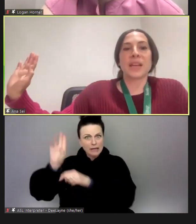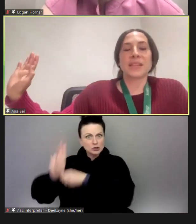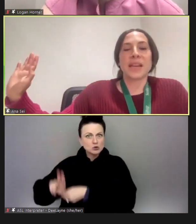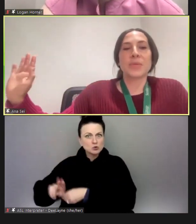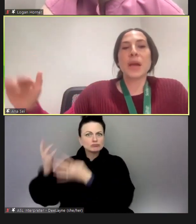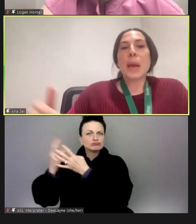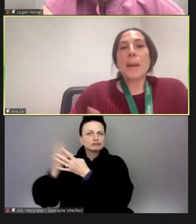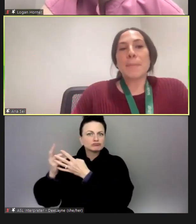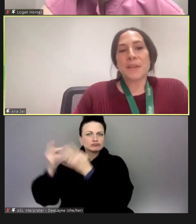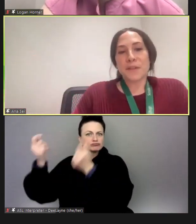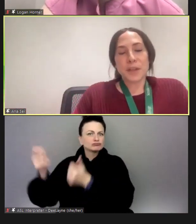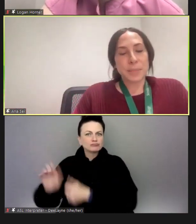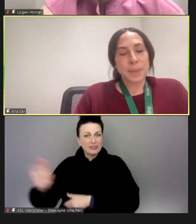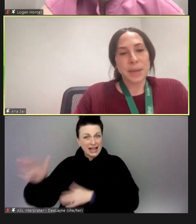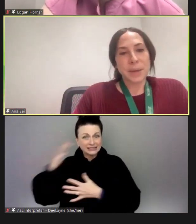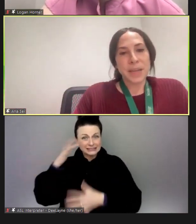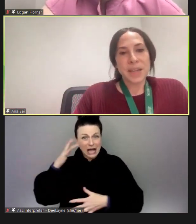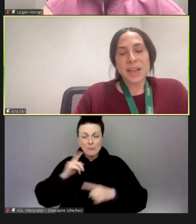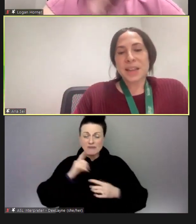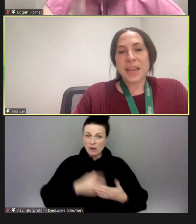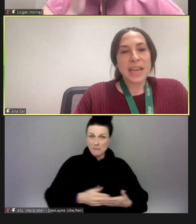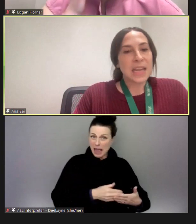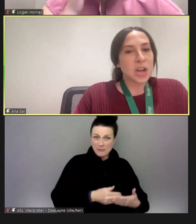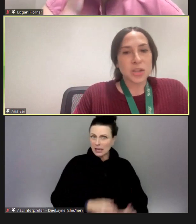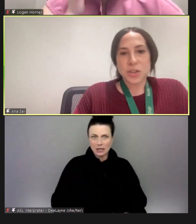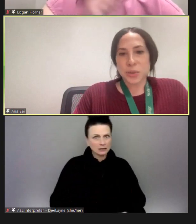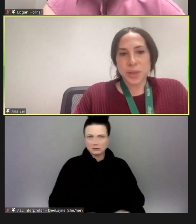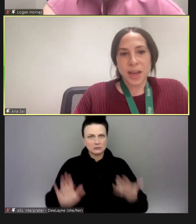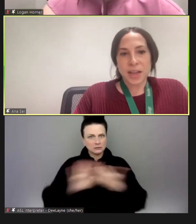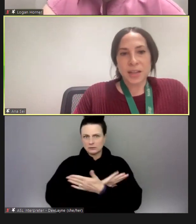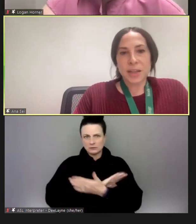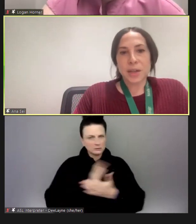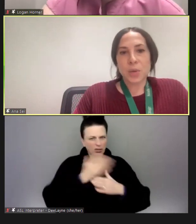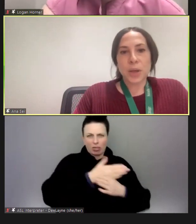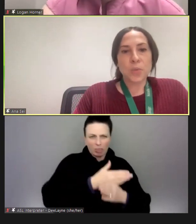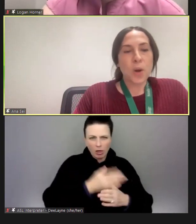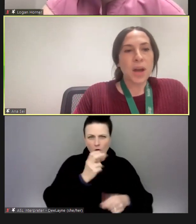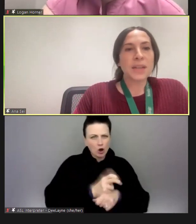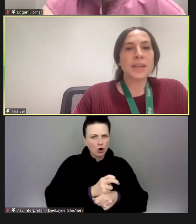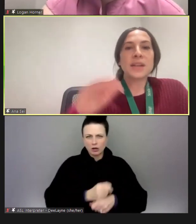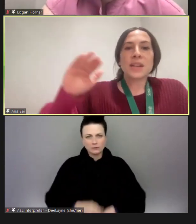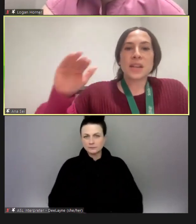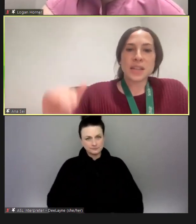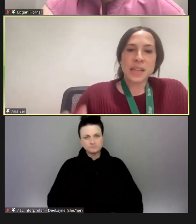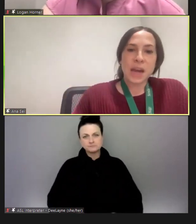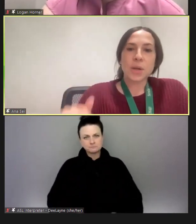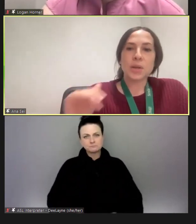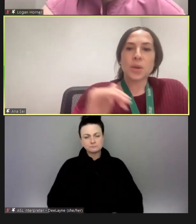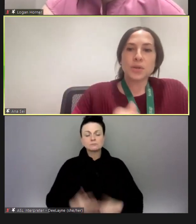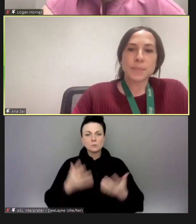sound but for a baby they cannot do that